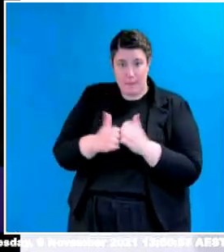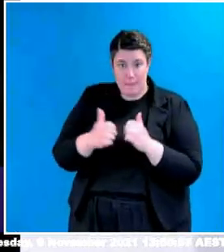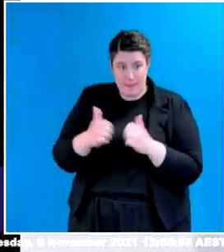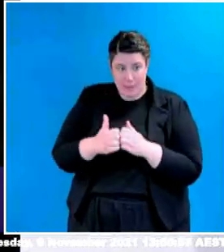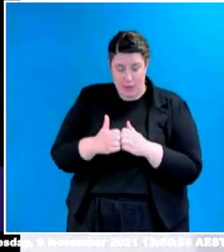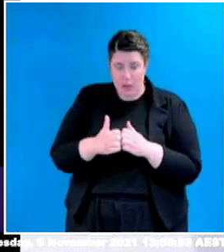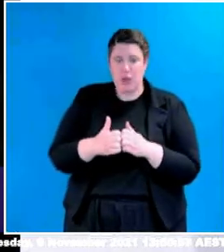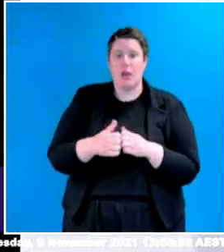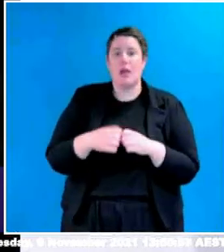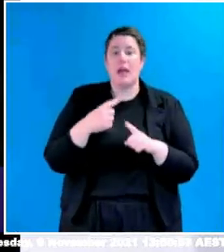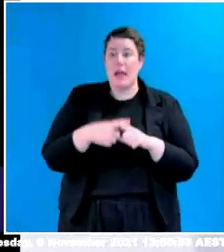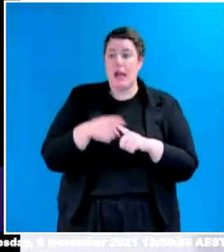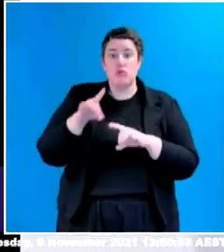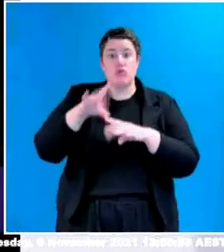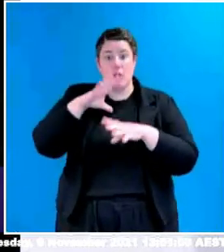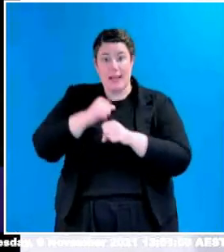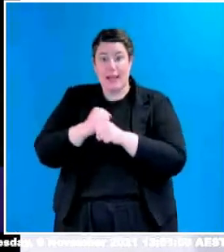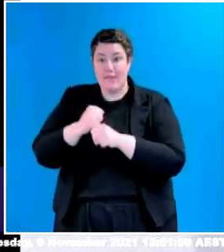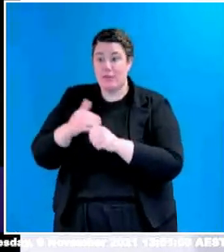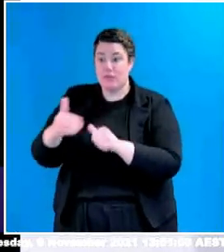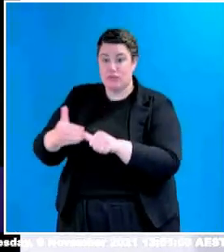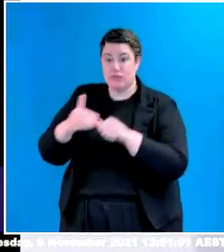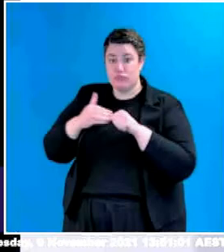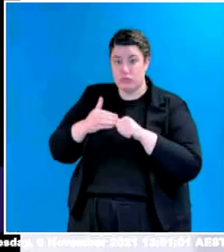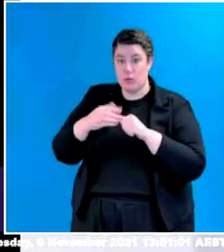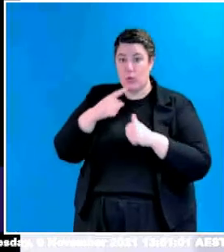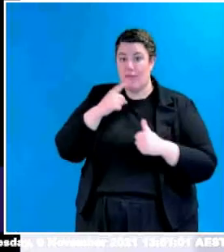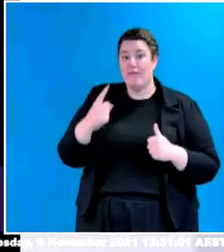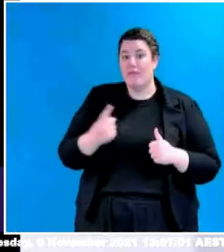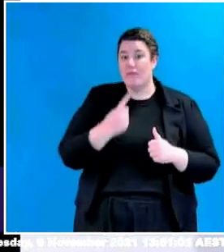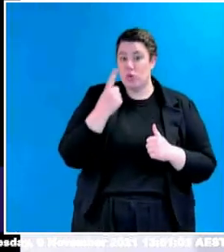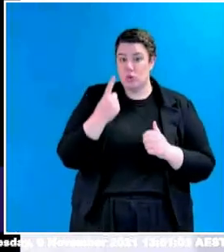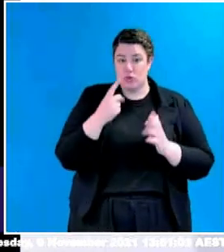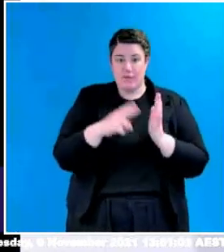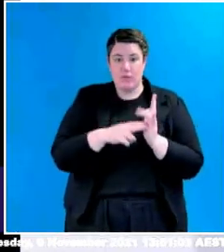The Commonwealth responded on 1 November this year.